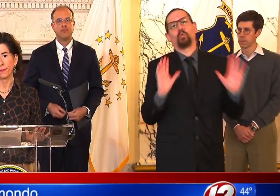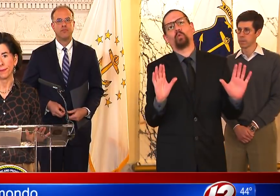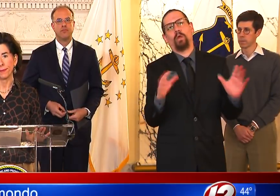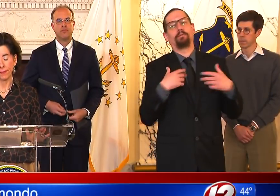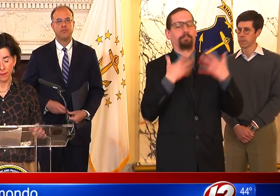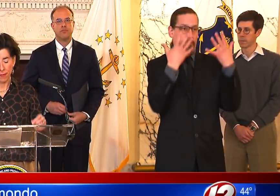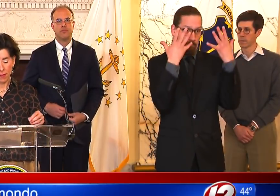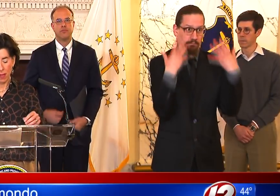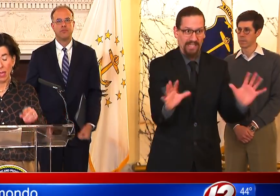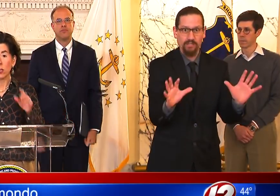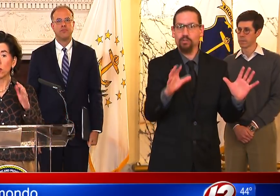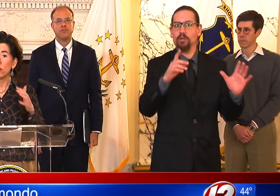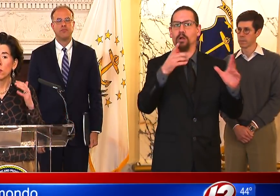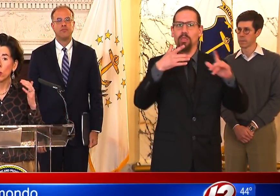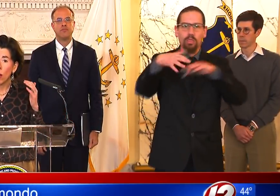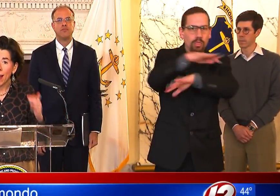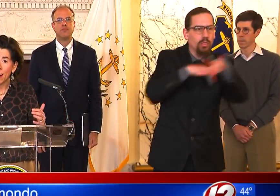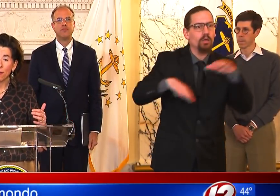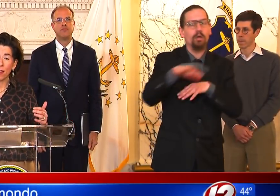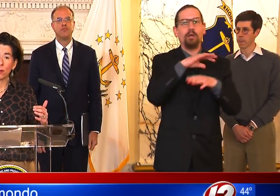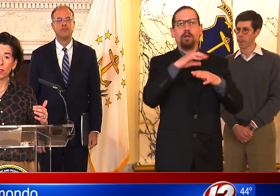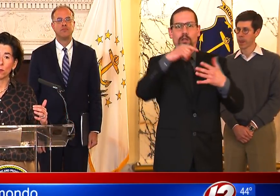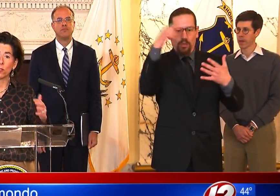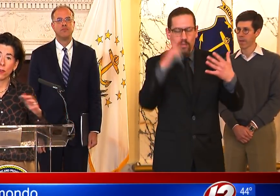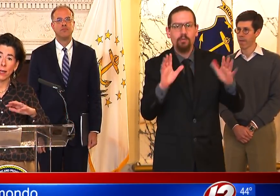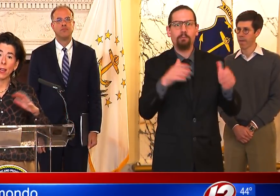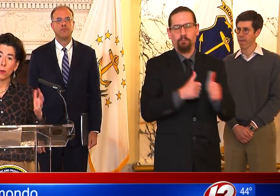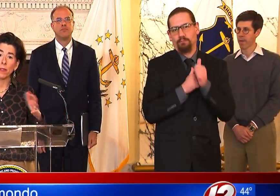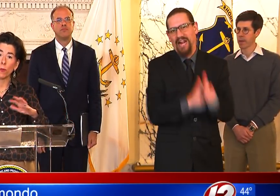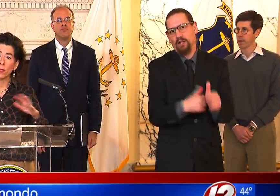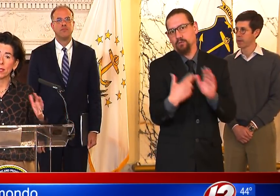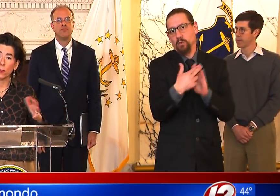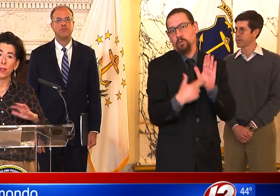DIRECTING YOU, KNOCK IT OFF. FOLLOW THE RULES.